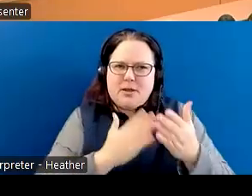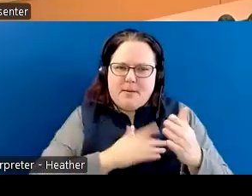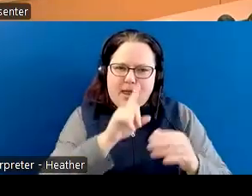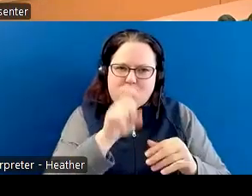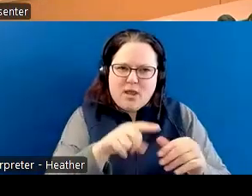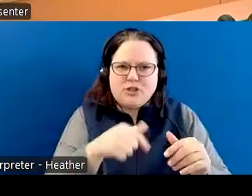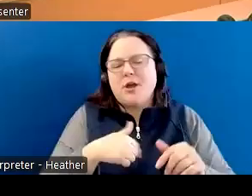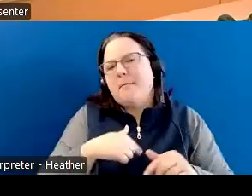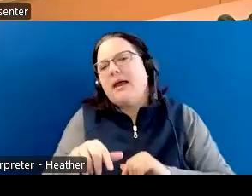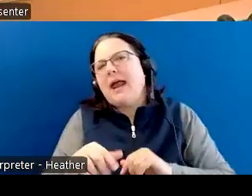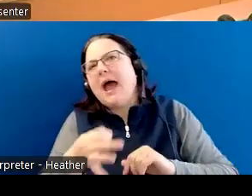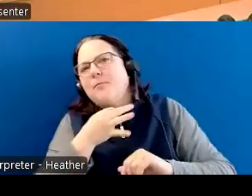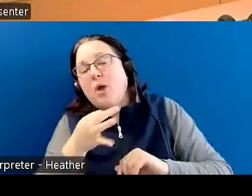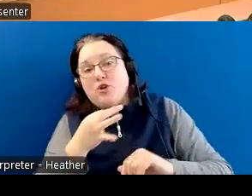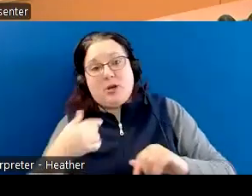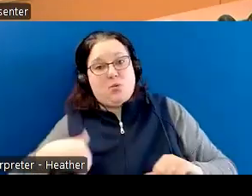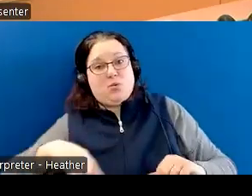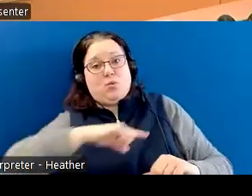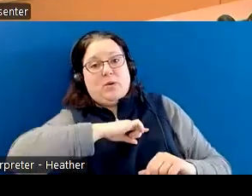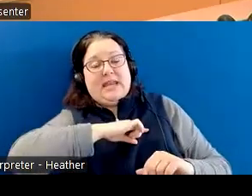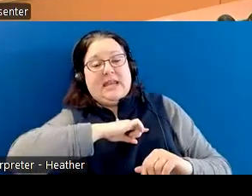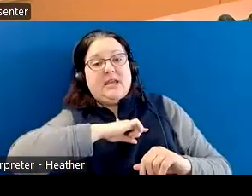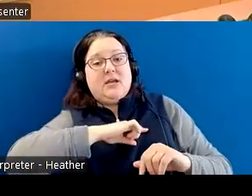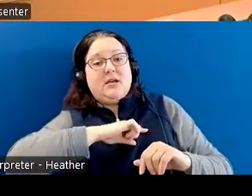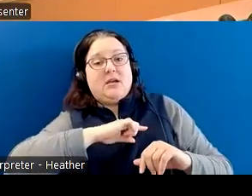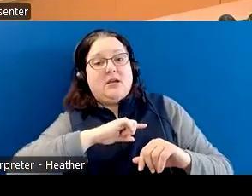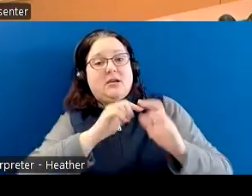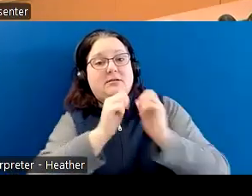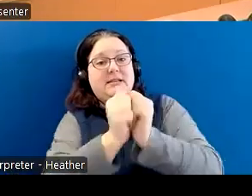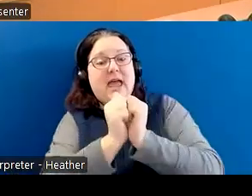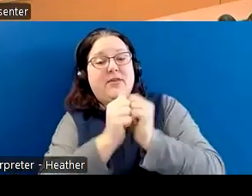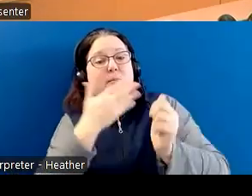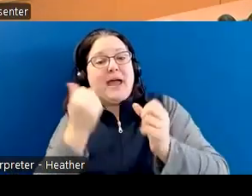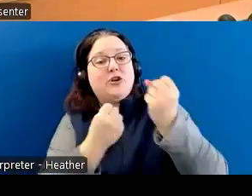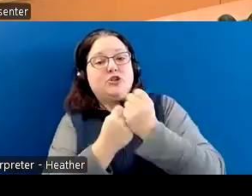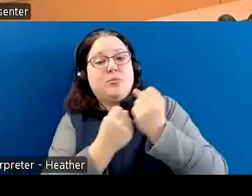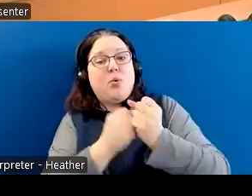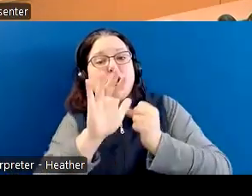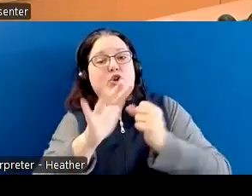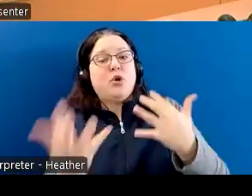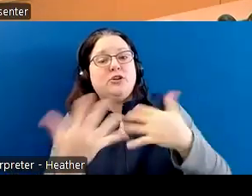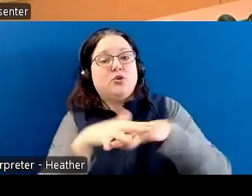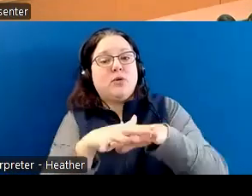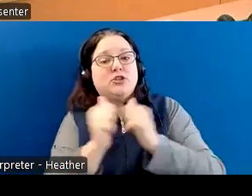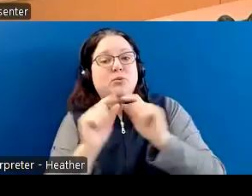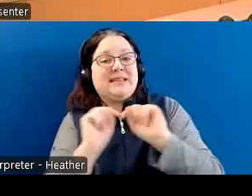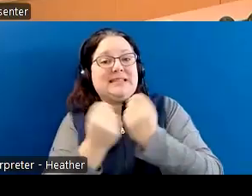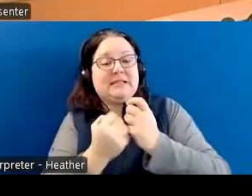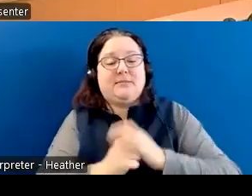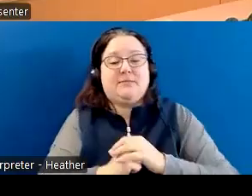we as your peer employees do to better support your integration into our teams?